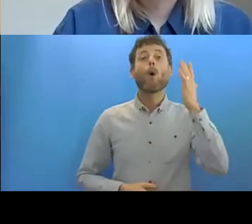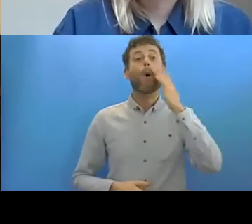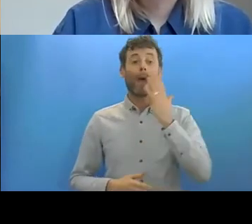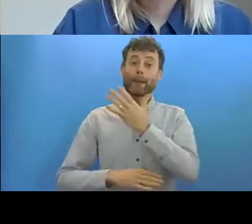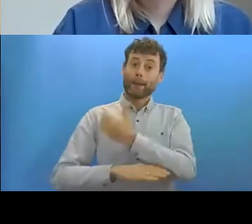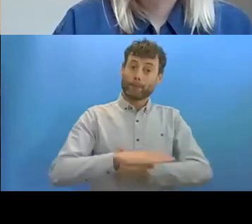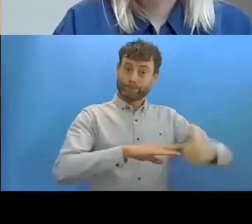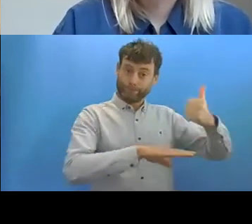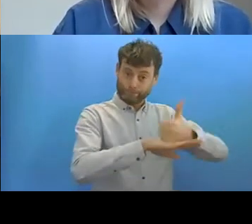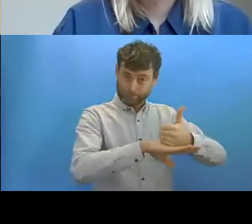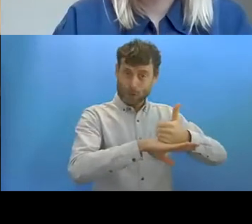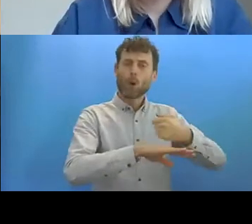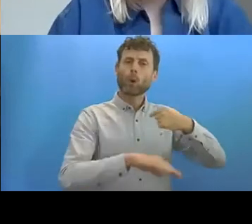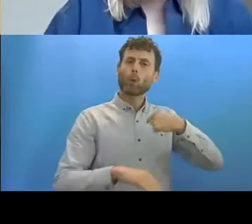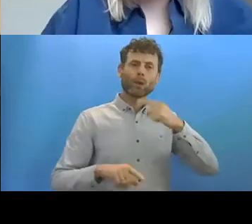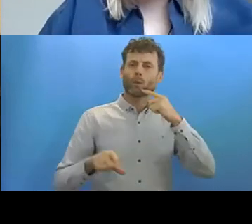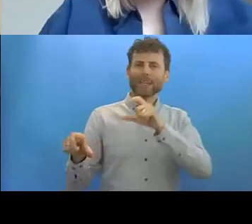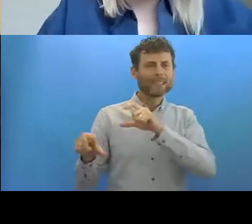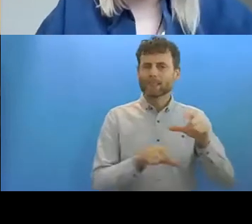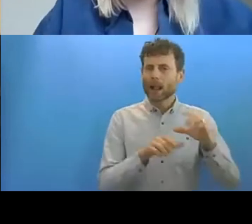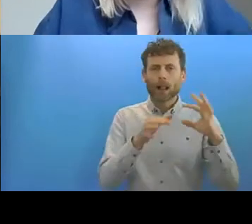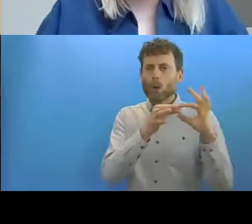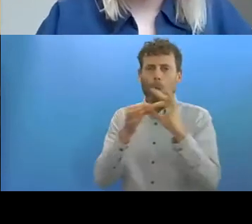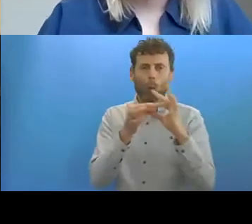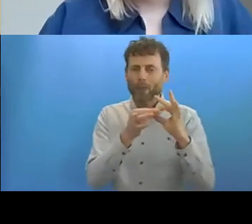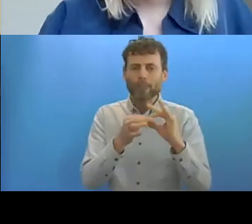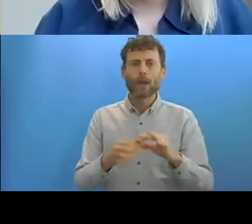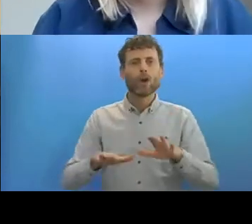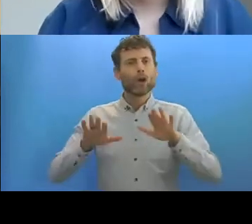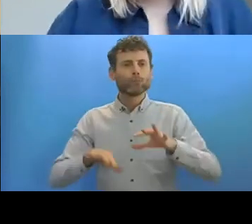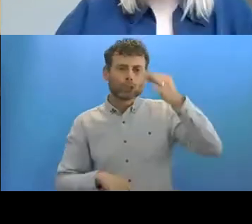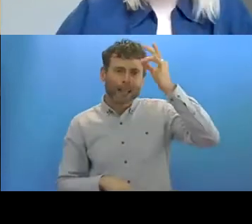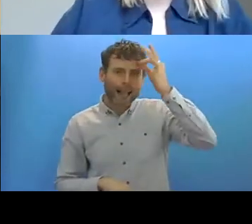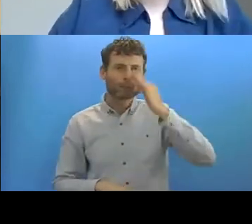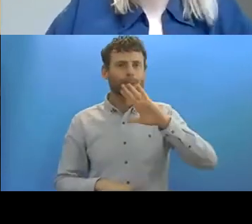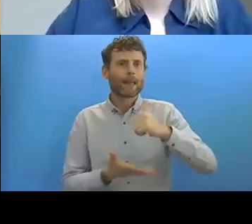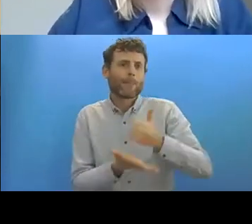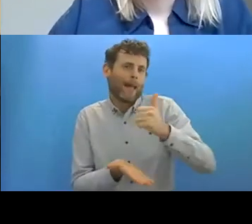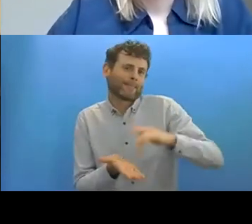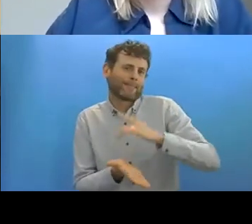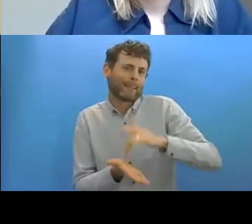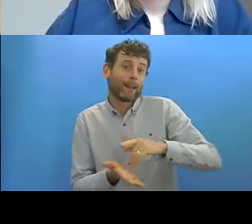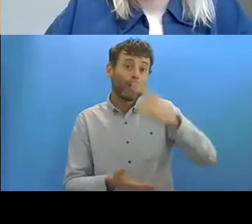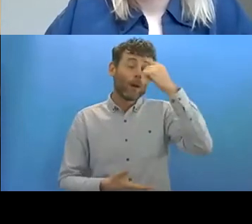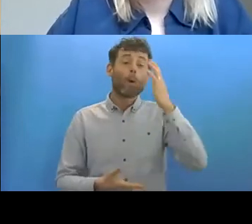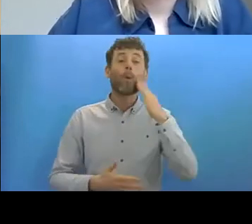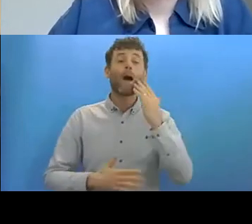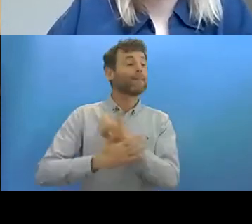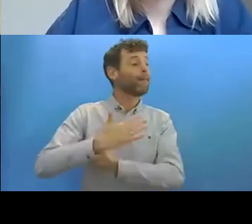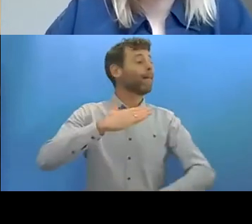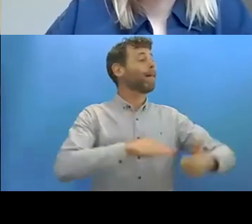In terms of the Festival, the independent Unlimited will still have a relationship both with Southbank Centre and also with the British Council, so that's not going to shift or